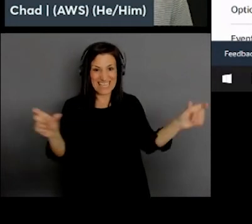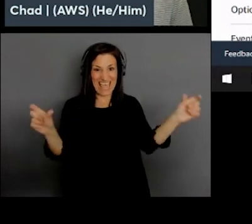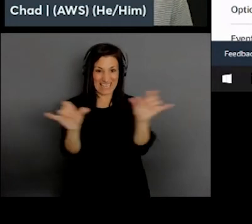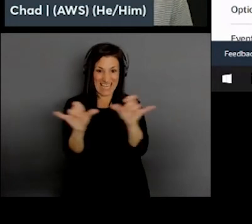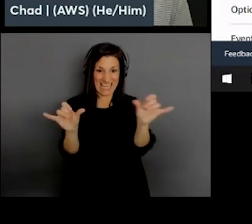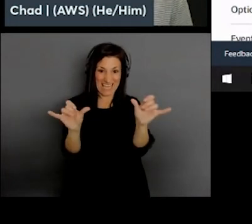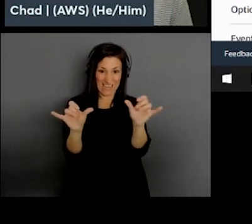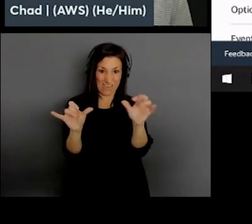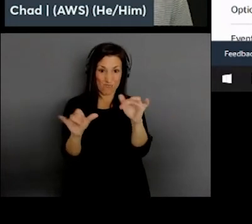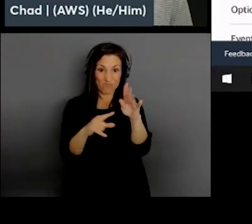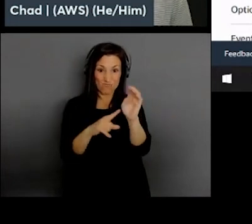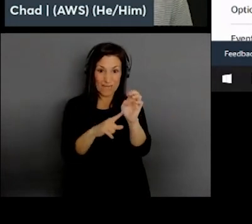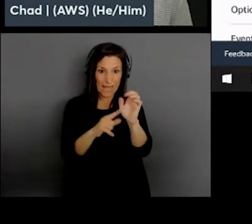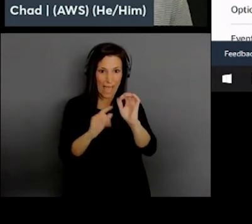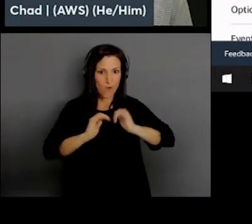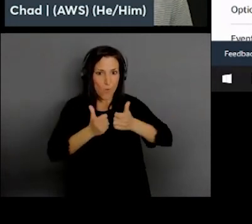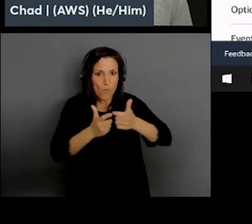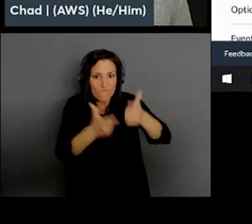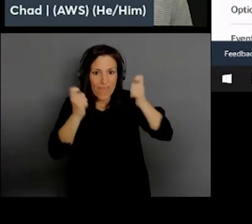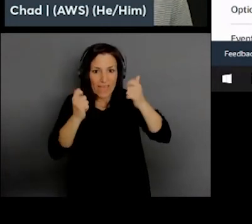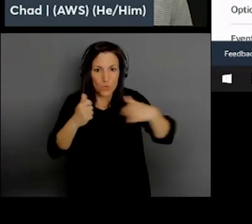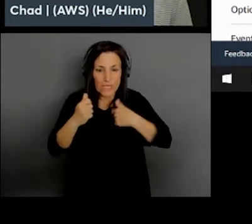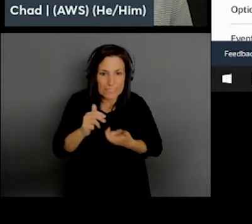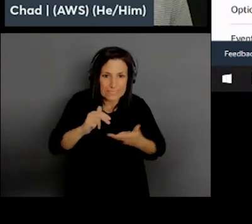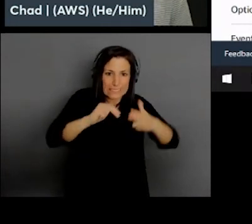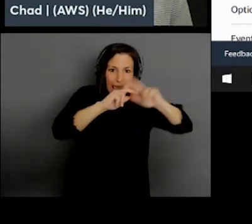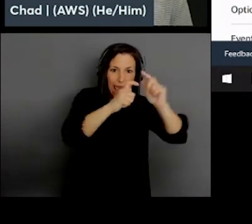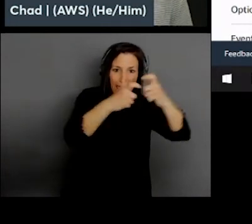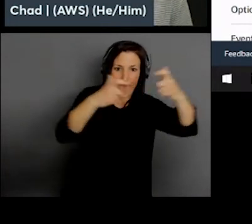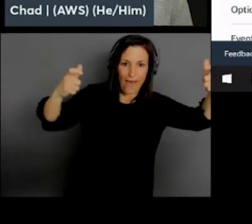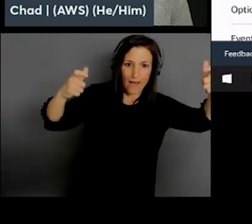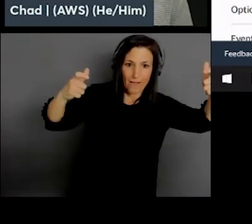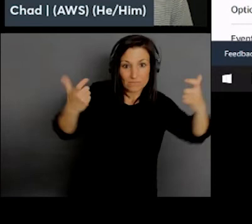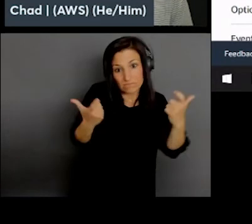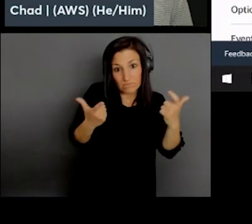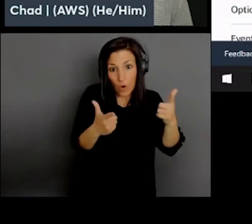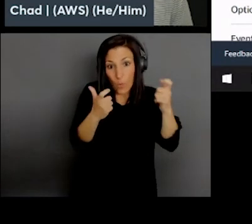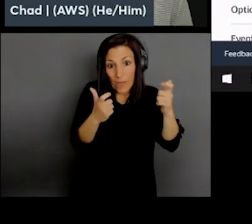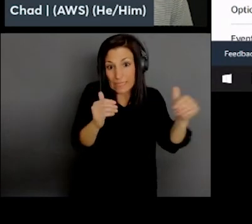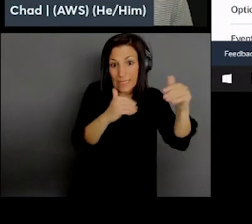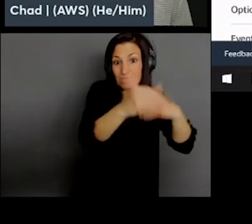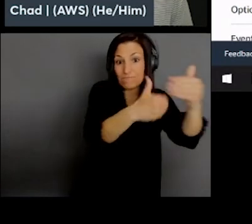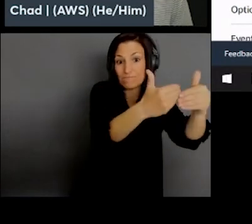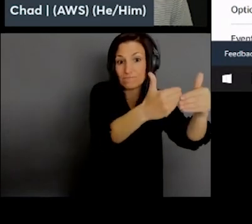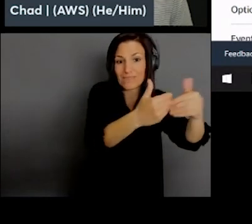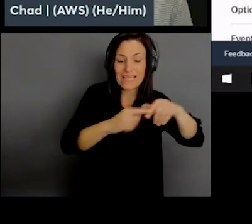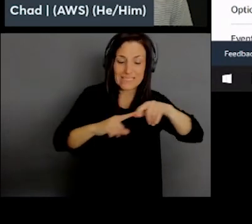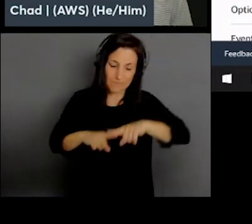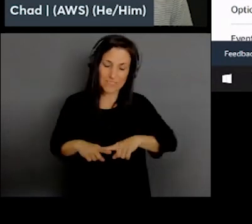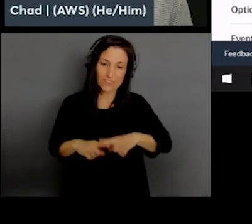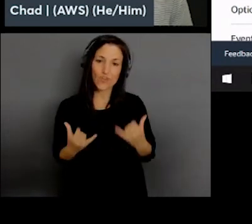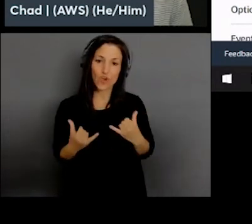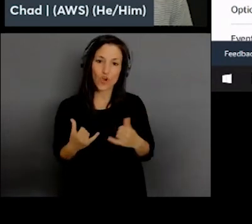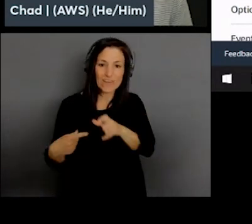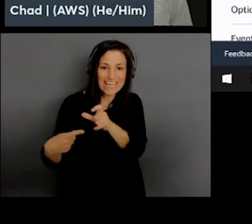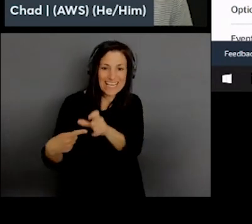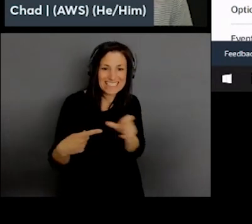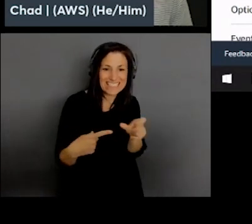and to what level we are able to scale depends on the current instance size. So we support half an ACU